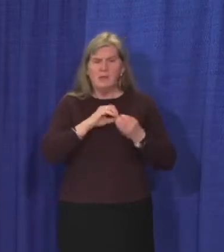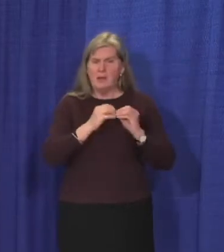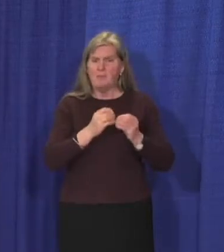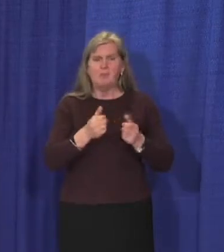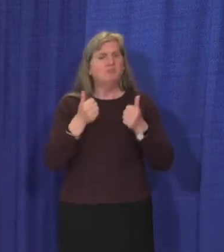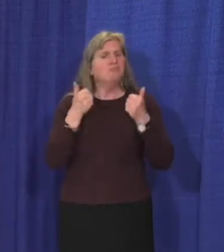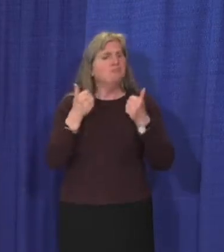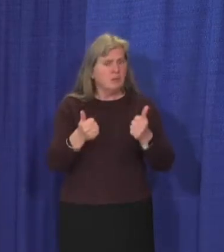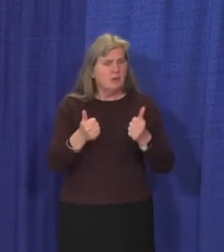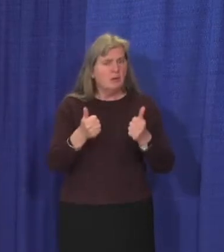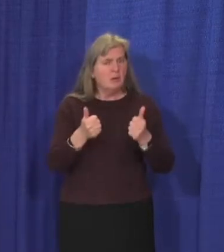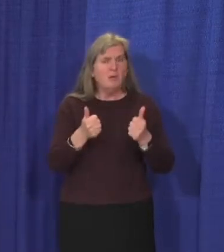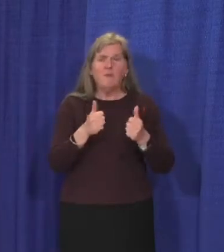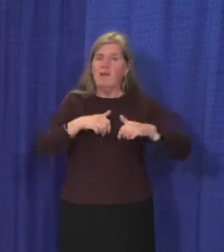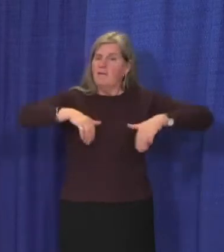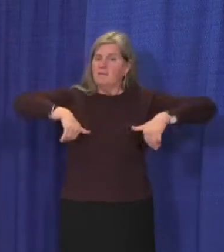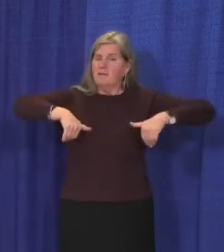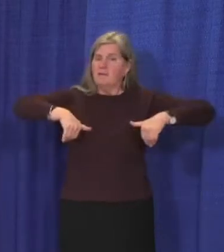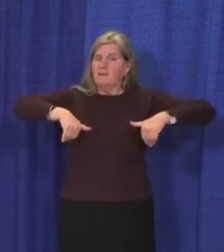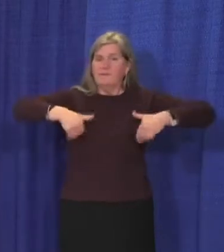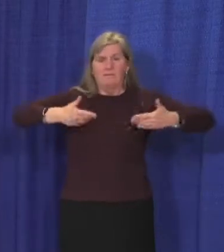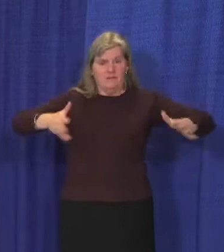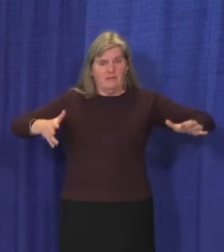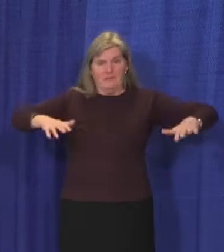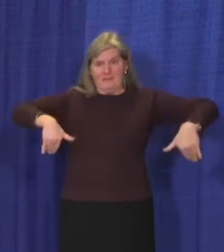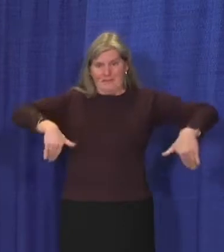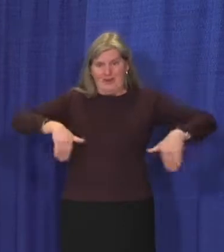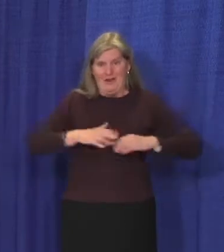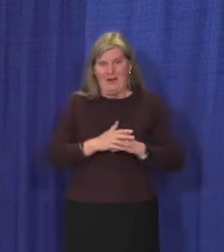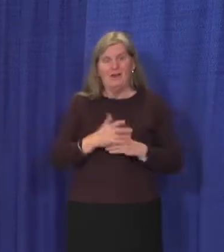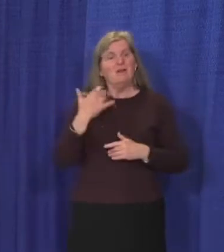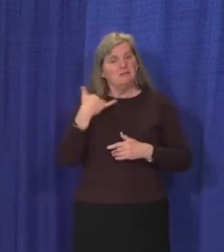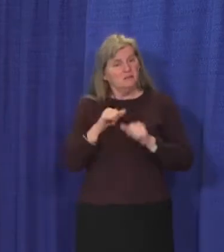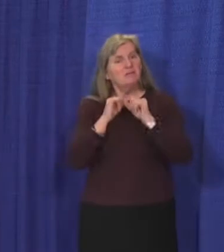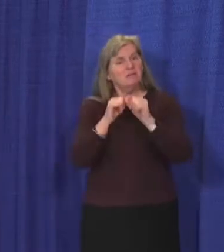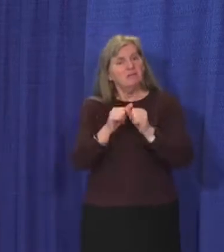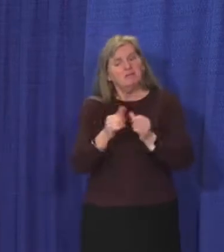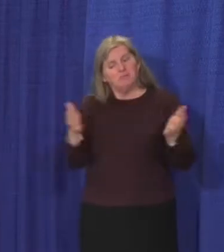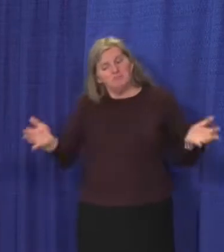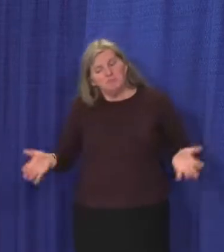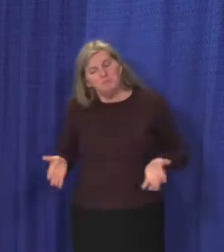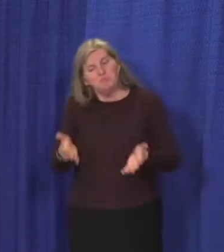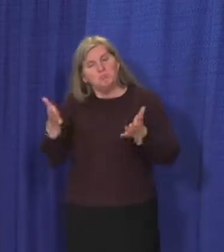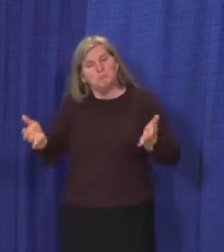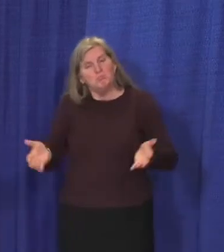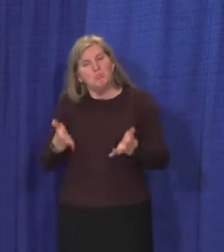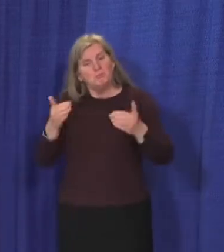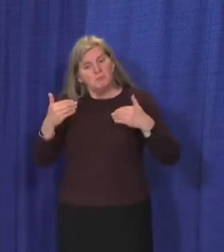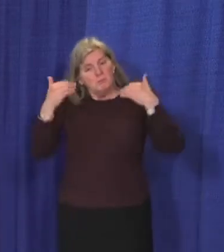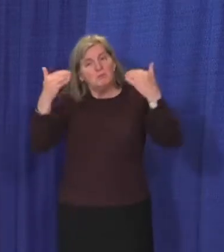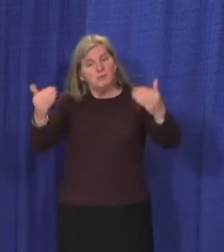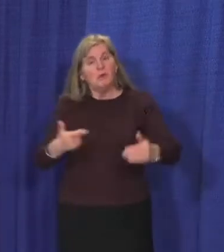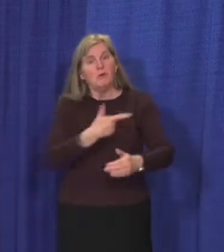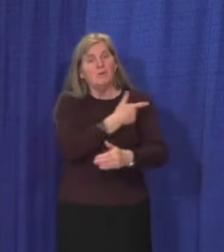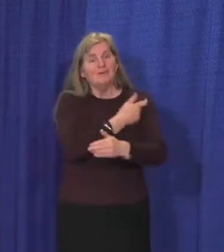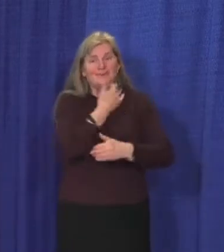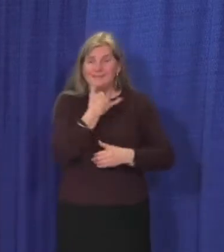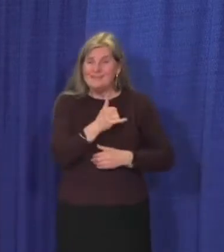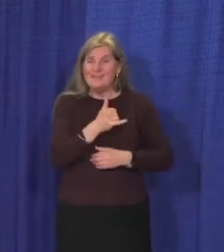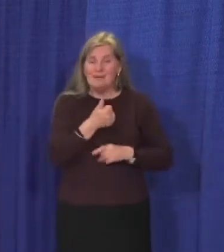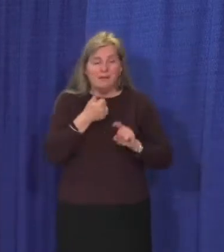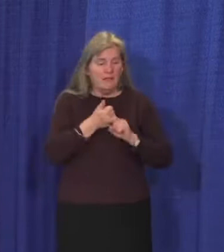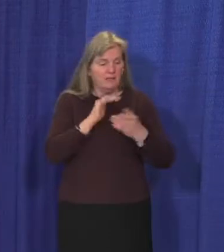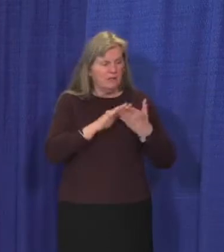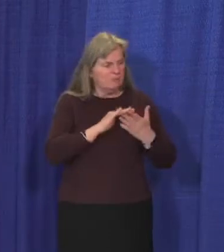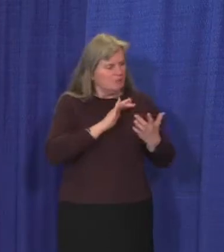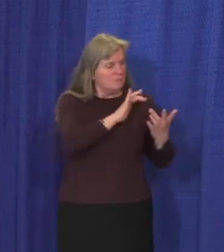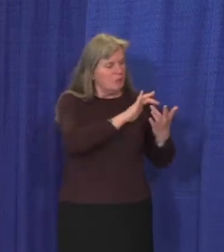the numbers we have.